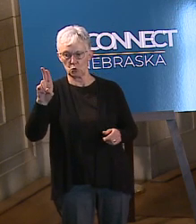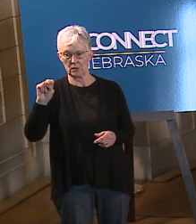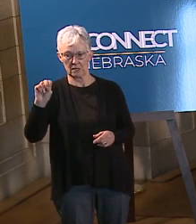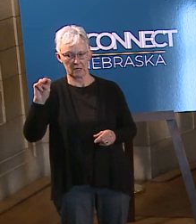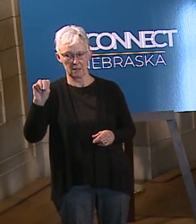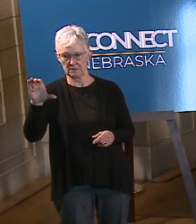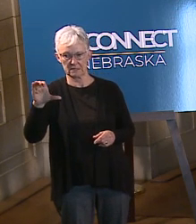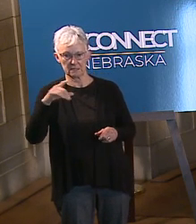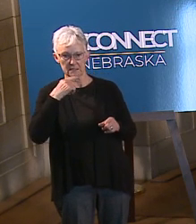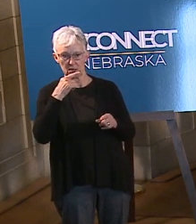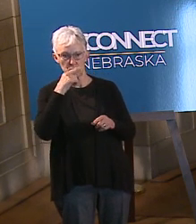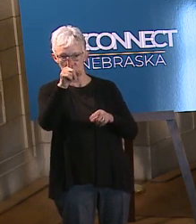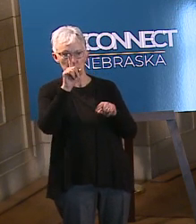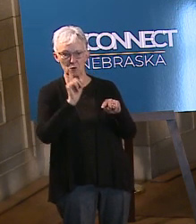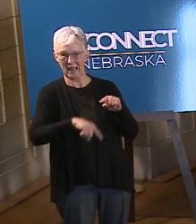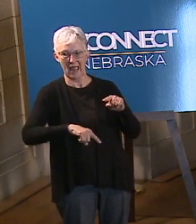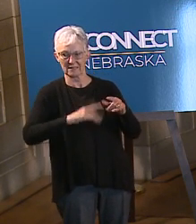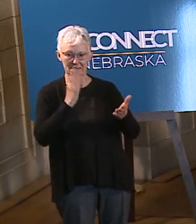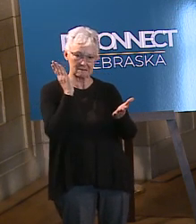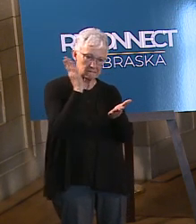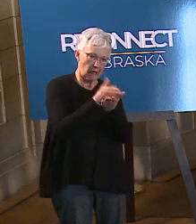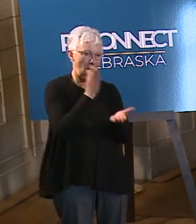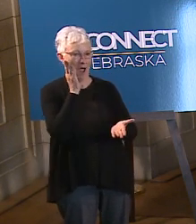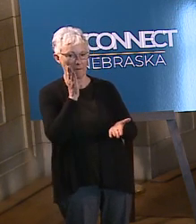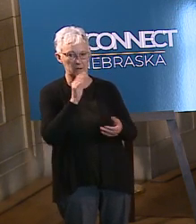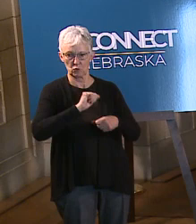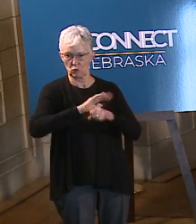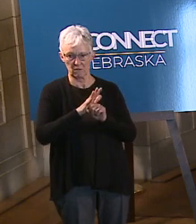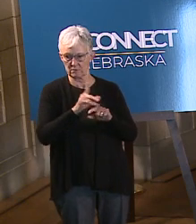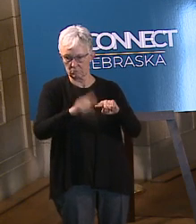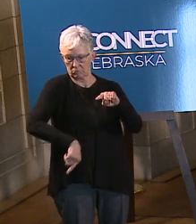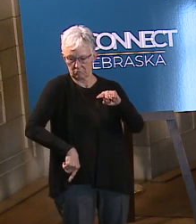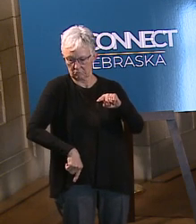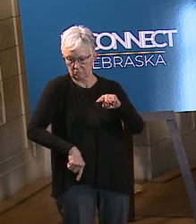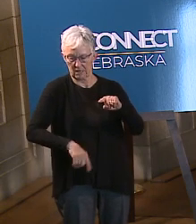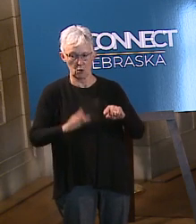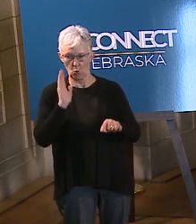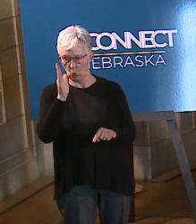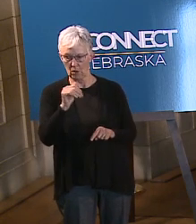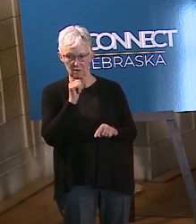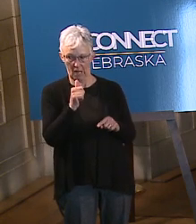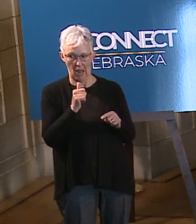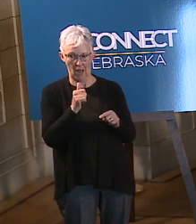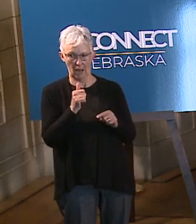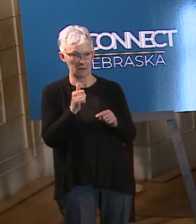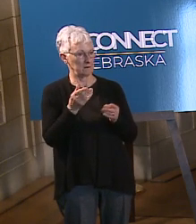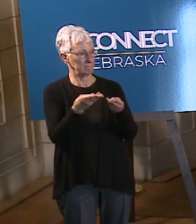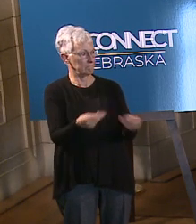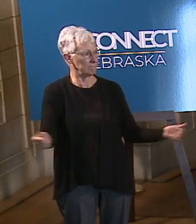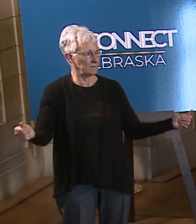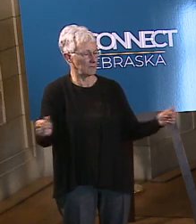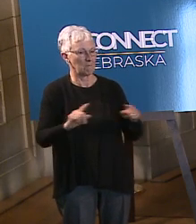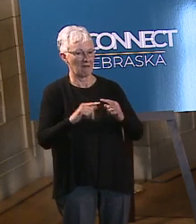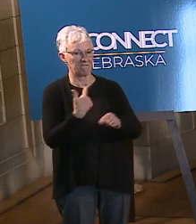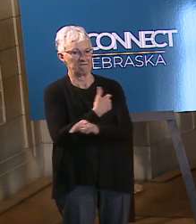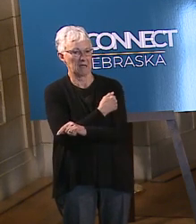NOW ON, IT'S A VIRUS, IT'S AS THE FOLKS TOLD ME 15 MONTHS AGO, YOU CAN'T STOP IT.